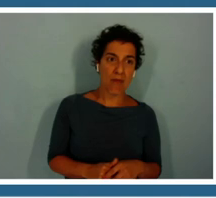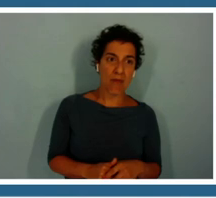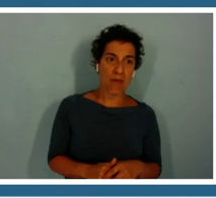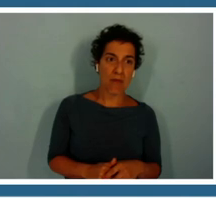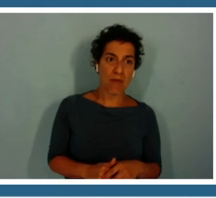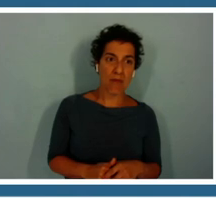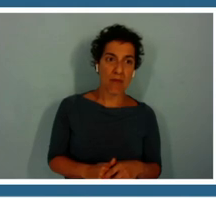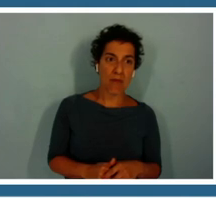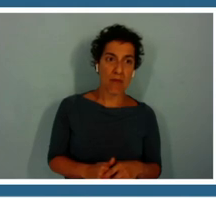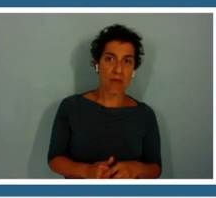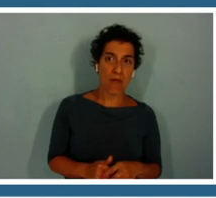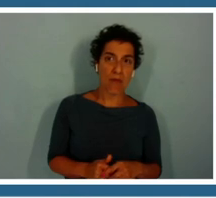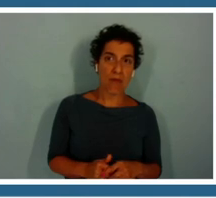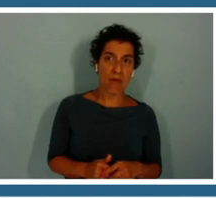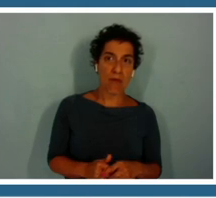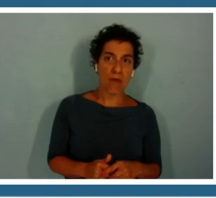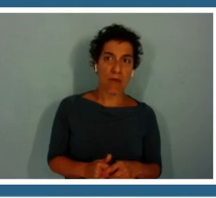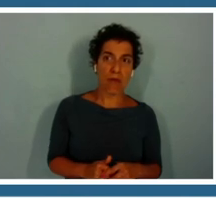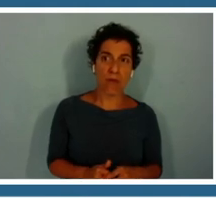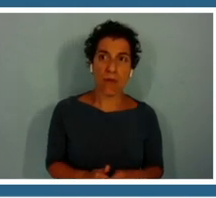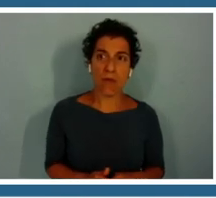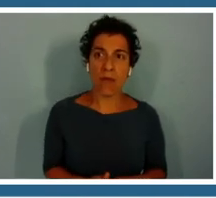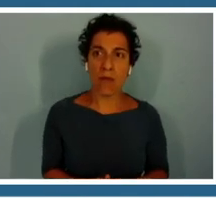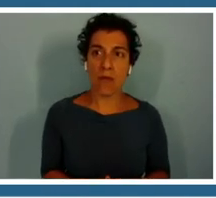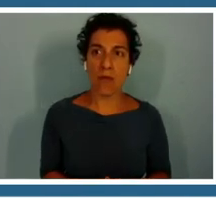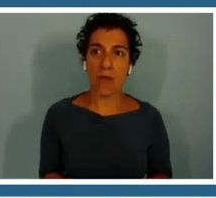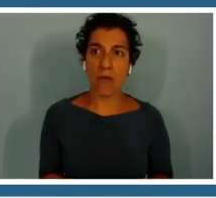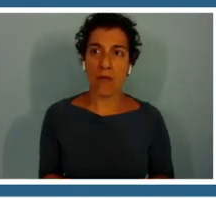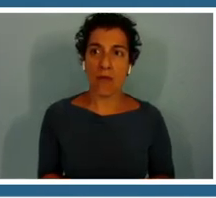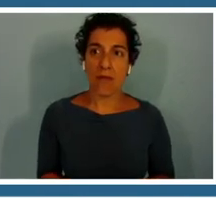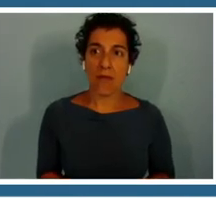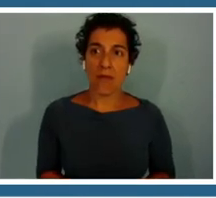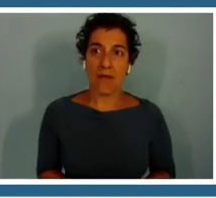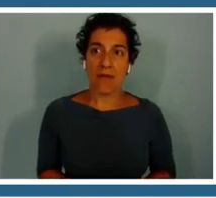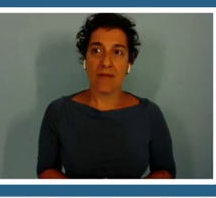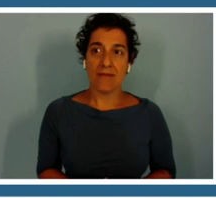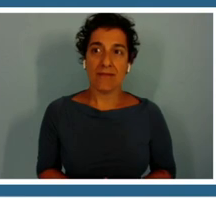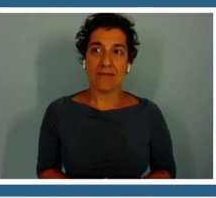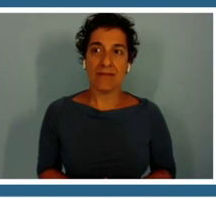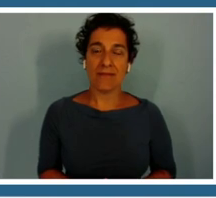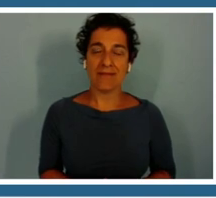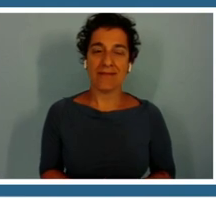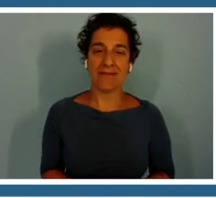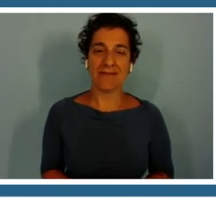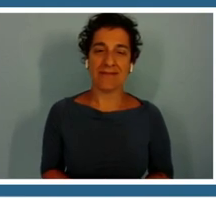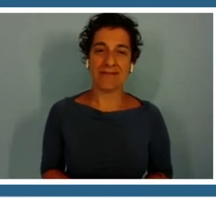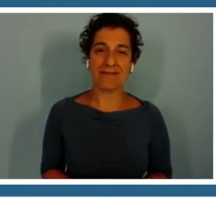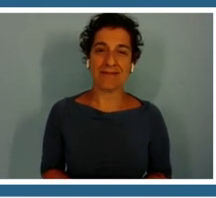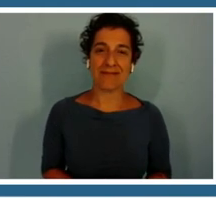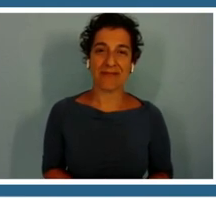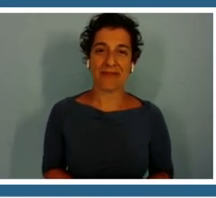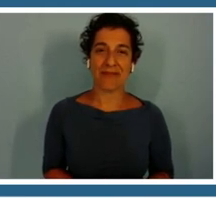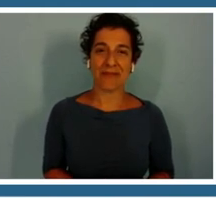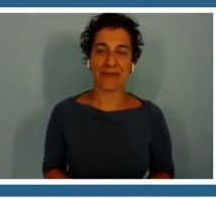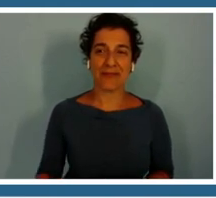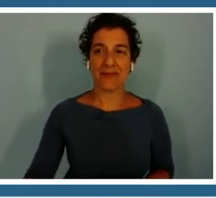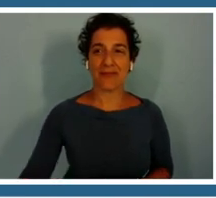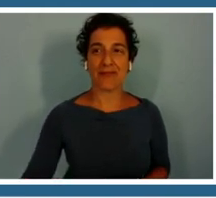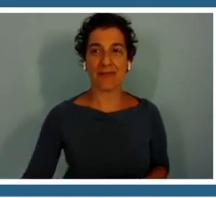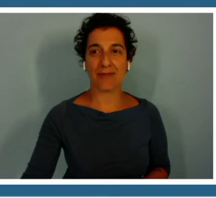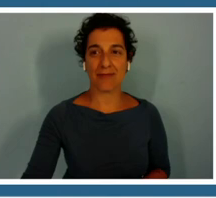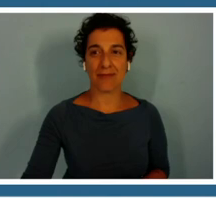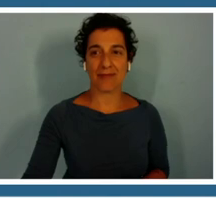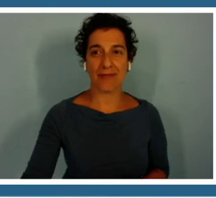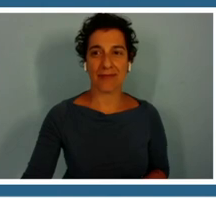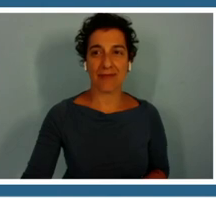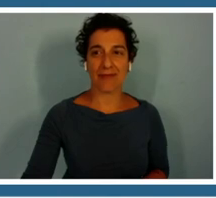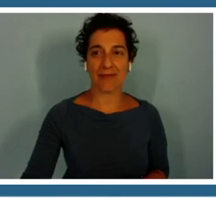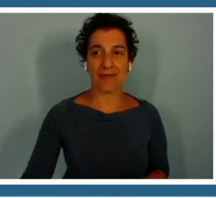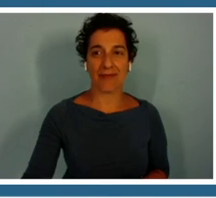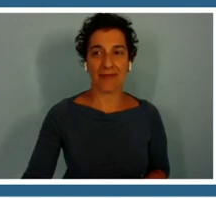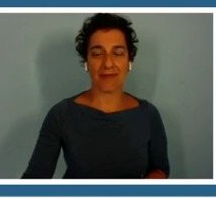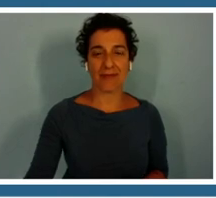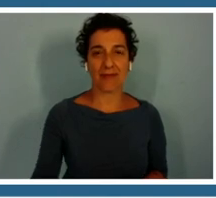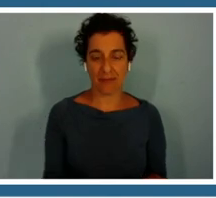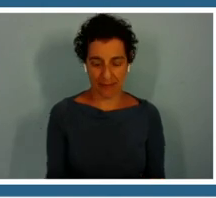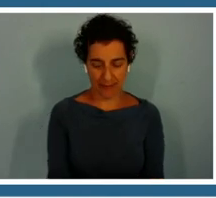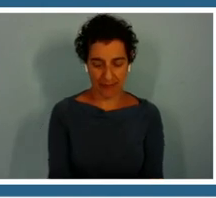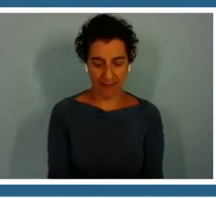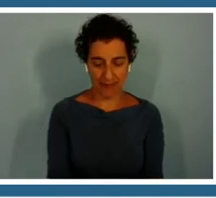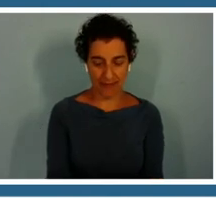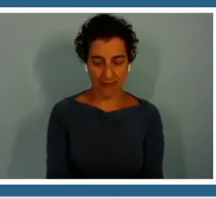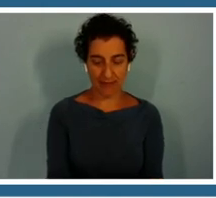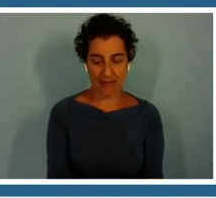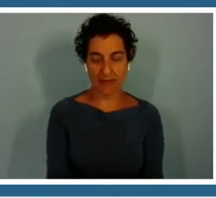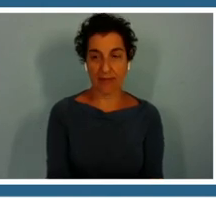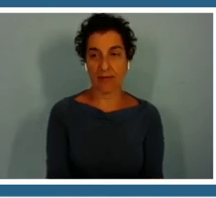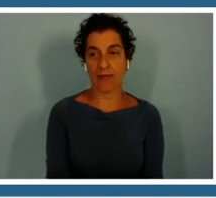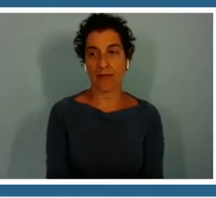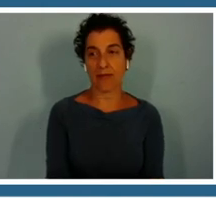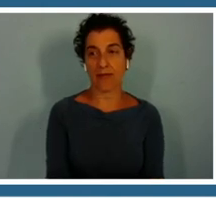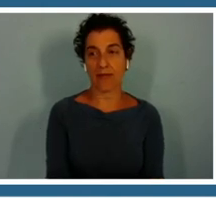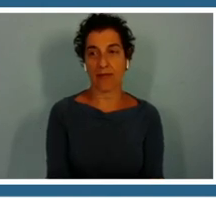We will wait for the chat for a question to come in.